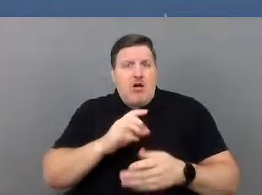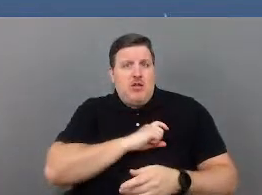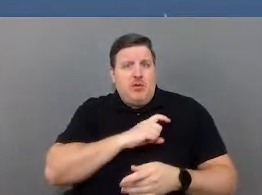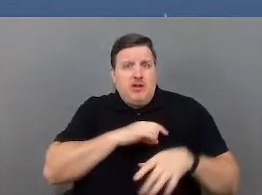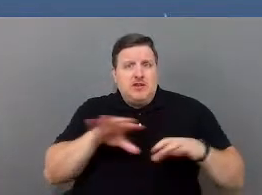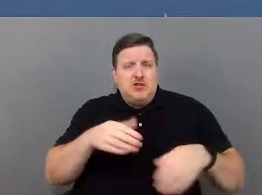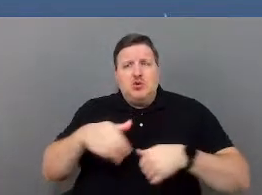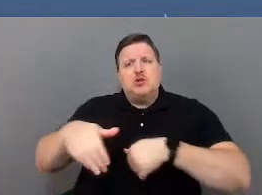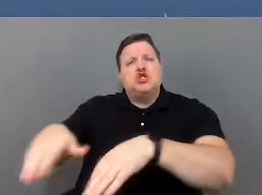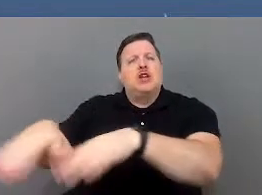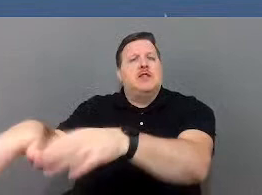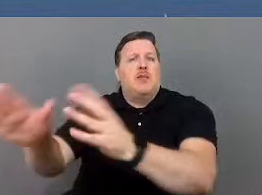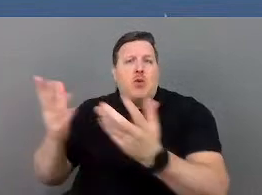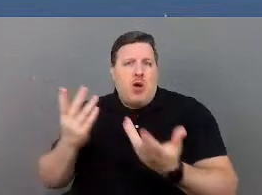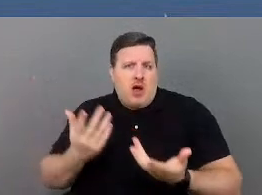THE POLICE DON'T SOLVE HUNGER.